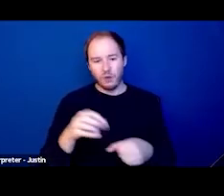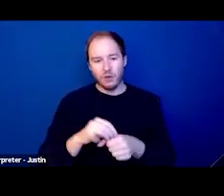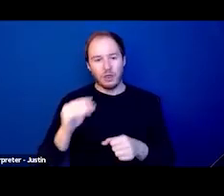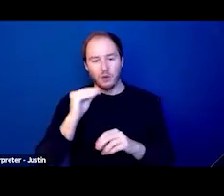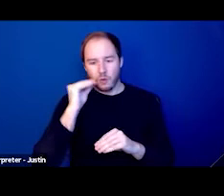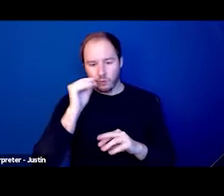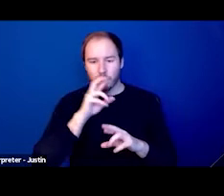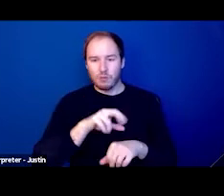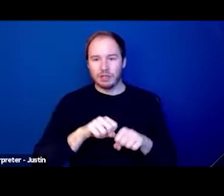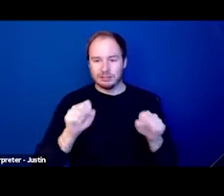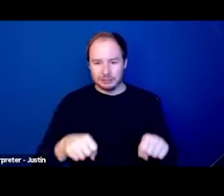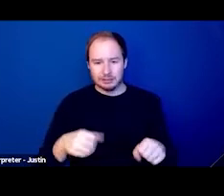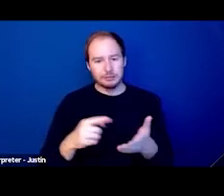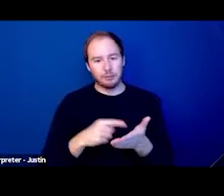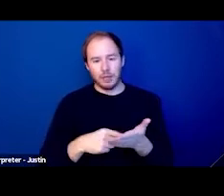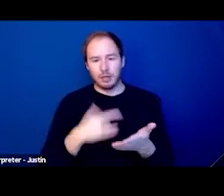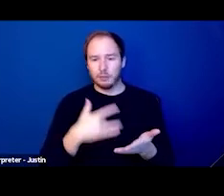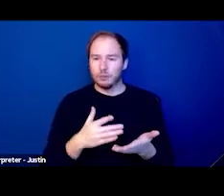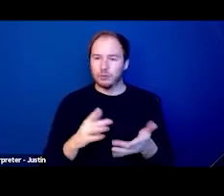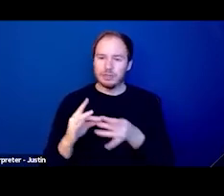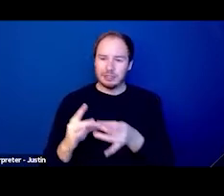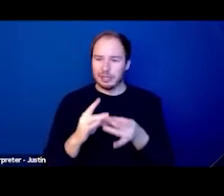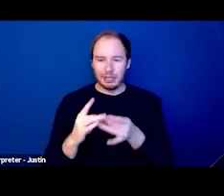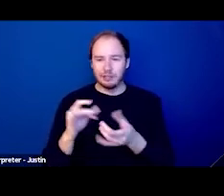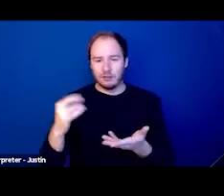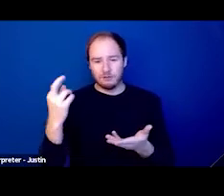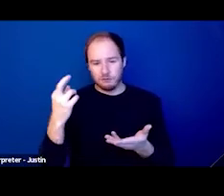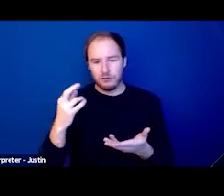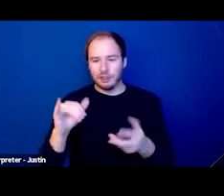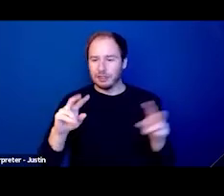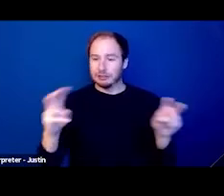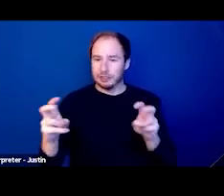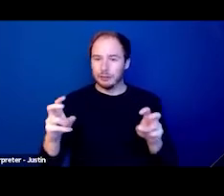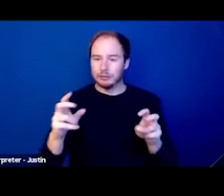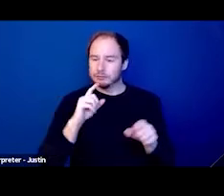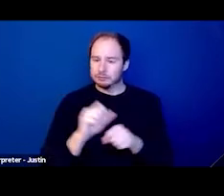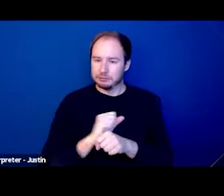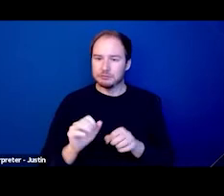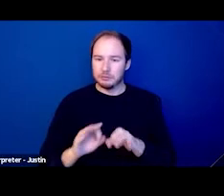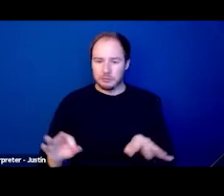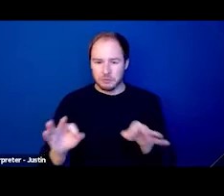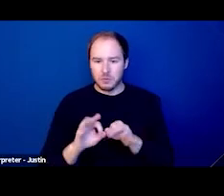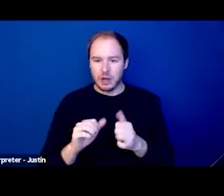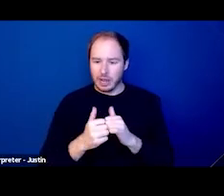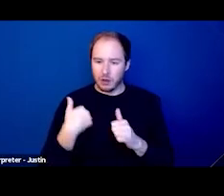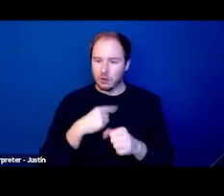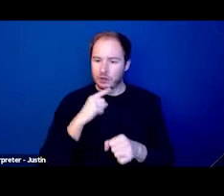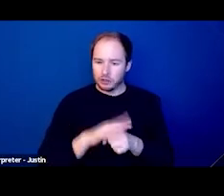Sometimes it's through connections, which is why this topic is so important, how we make sure that those resources are integrated.